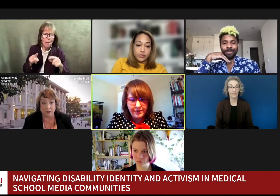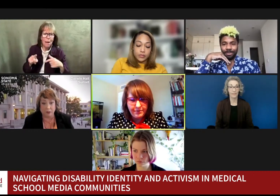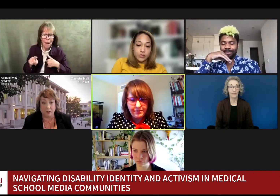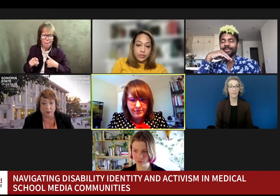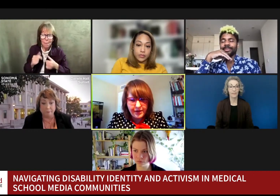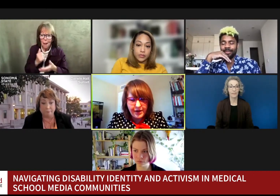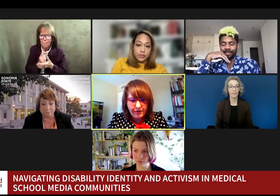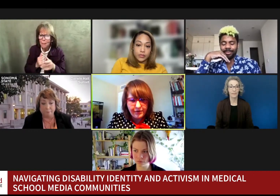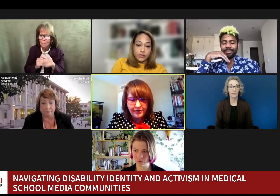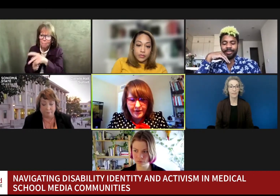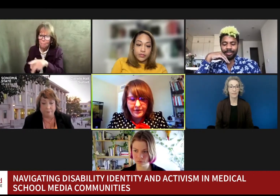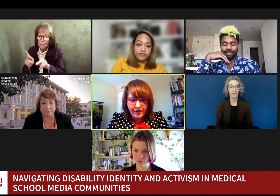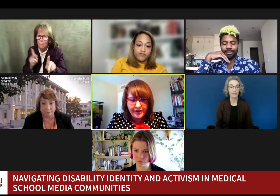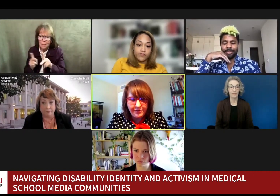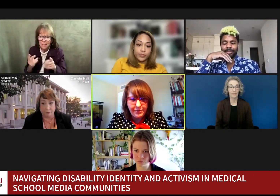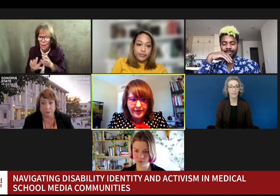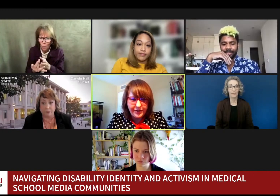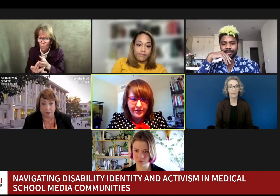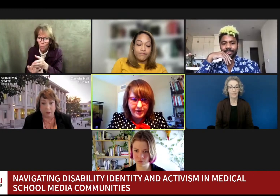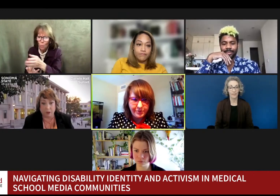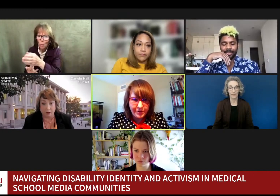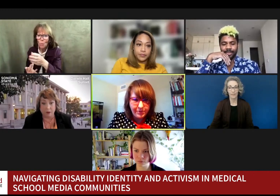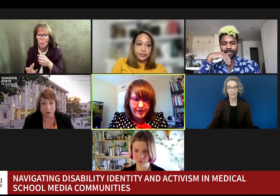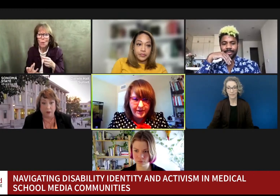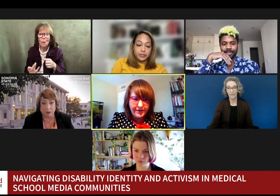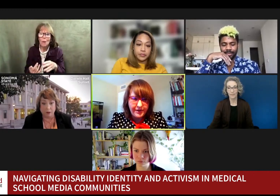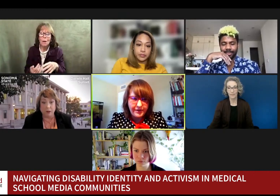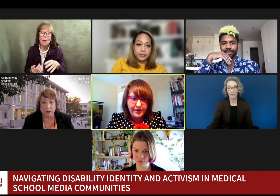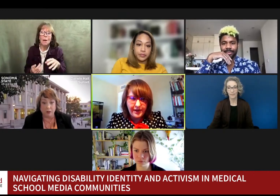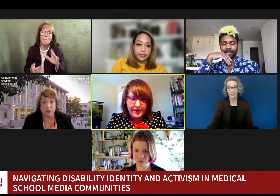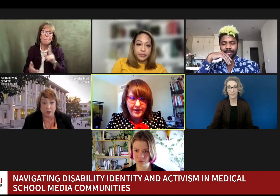really awful targeted professionalism complaints and things like that.